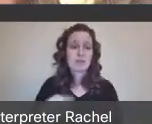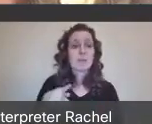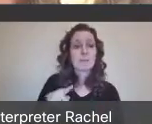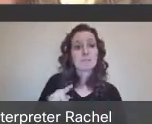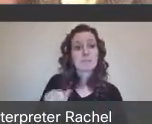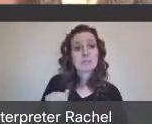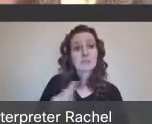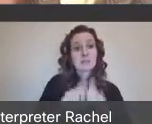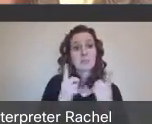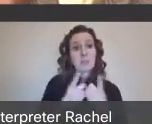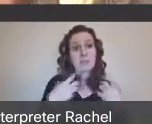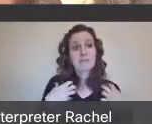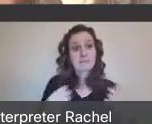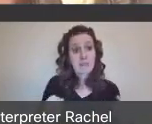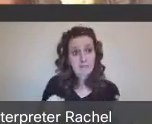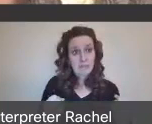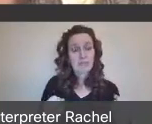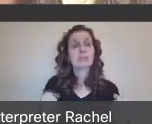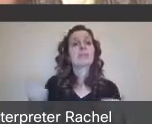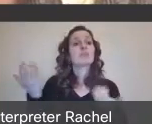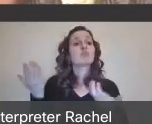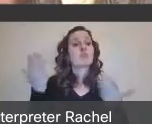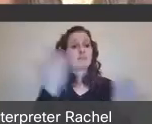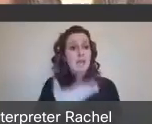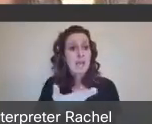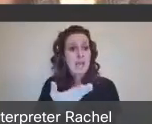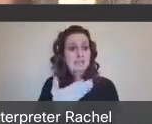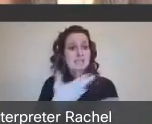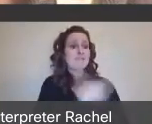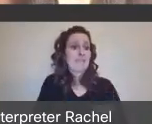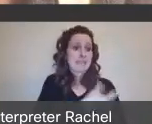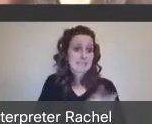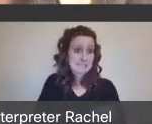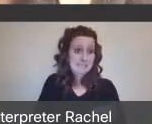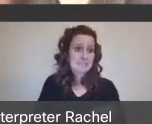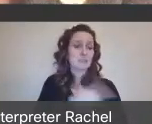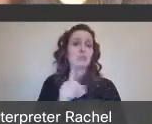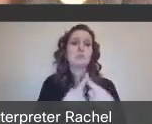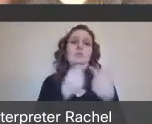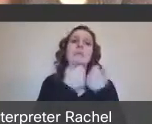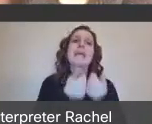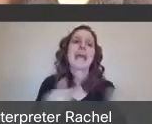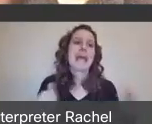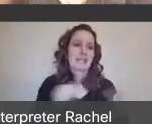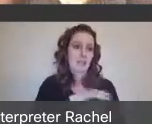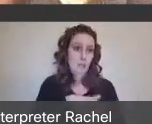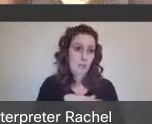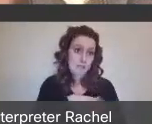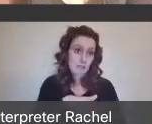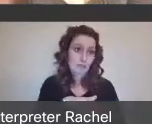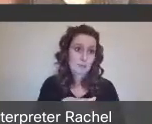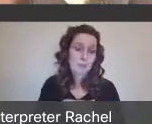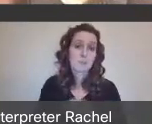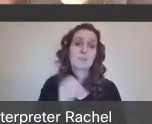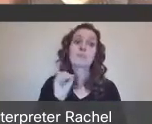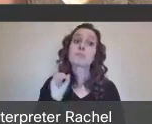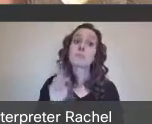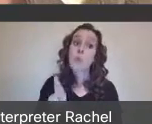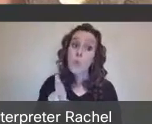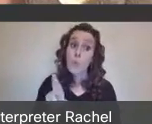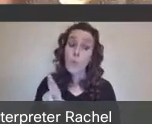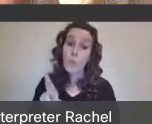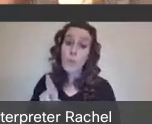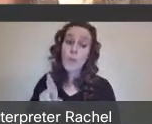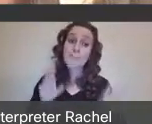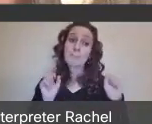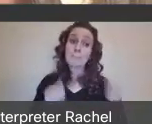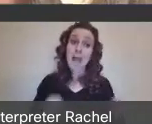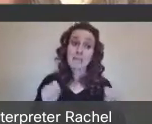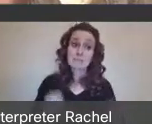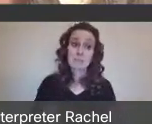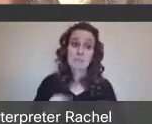Health is who provides vaccine to any of these locations or, possibly, depending upon which